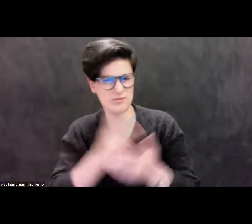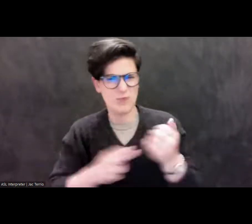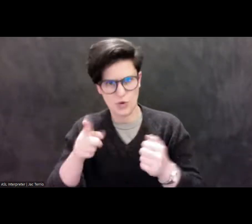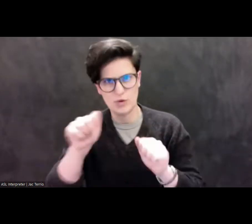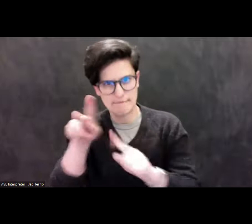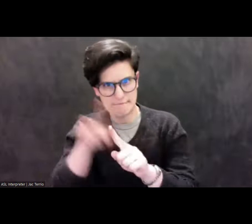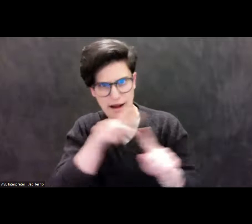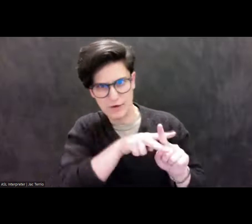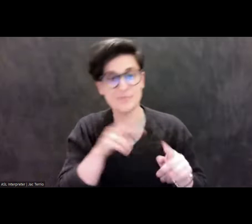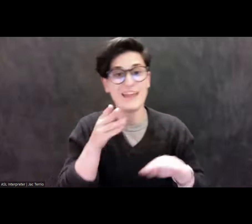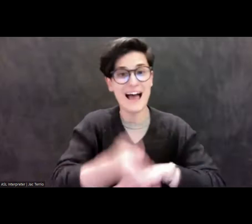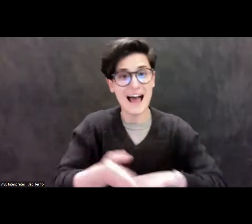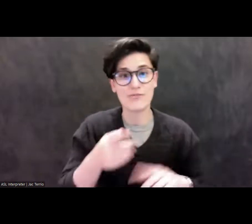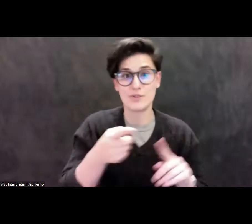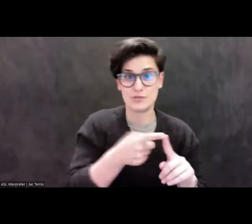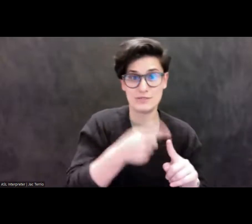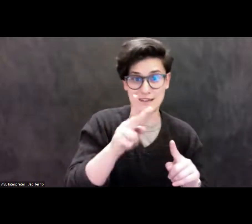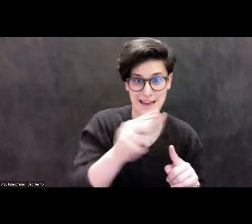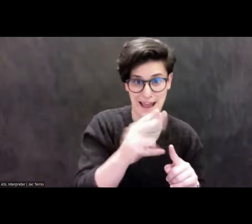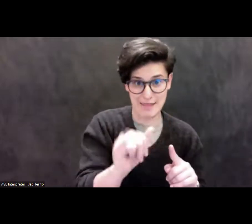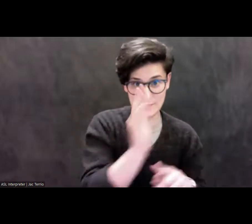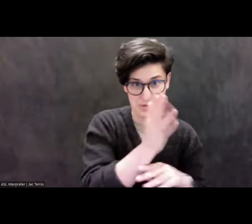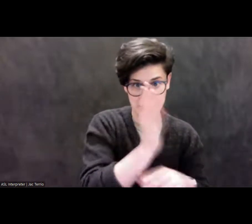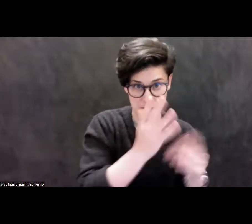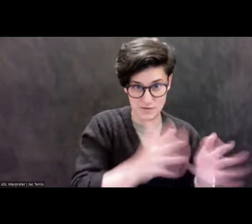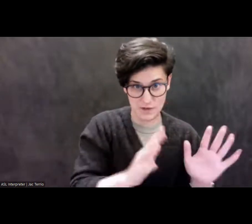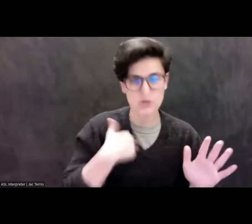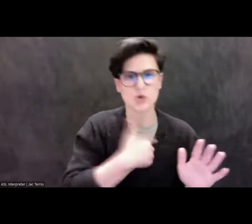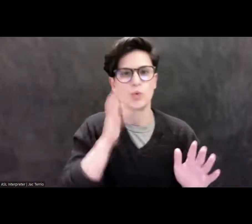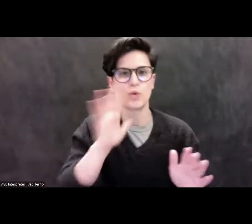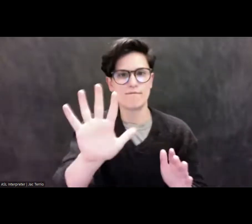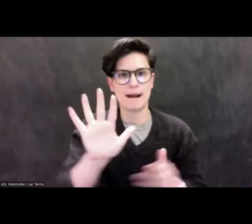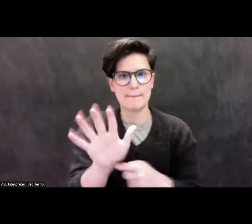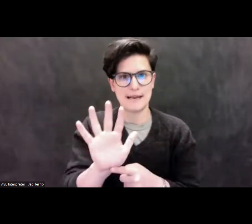and then we will start up again with our final presenter, Aaron Chokit, who was the chief